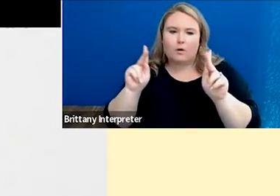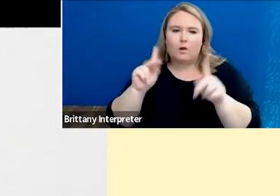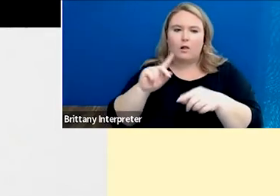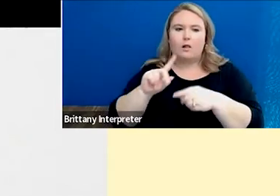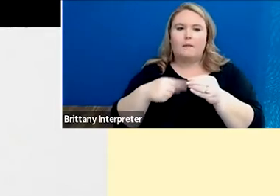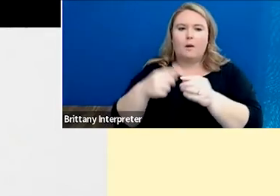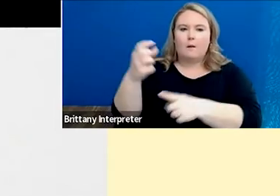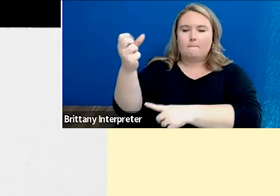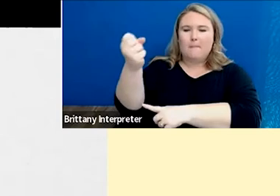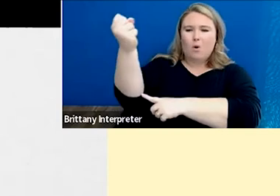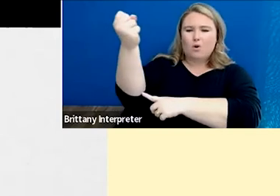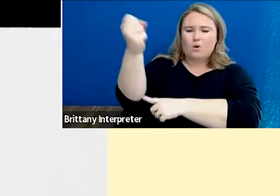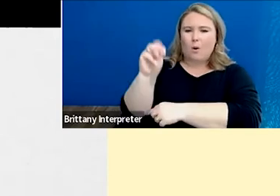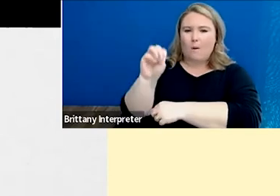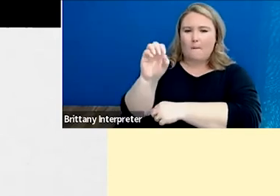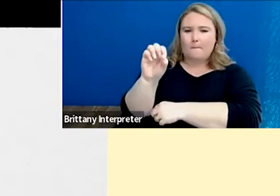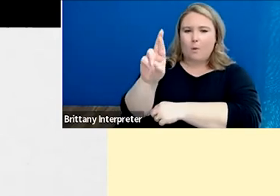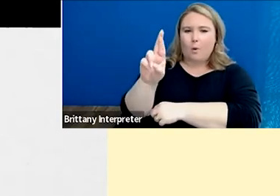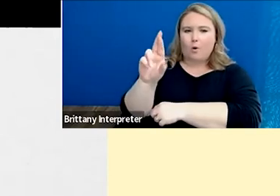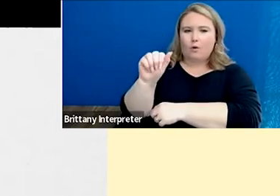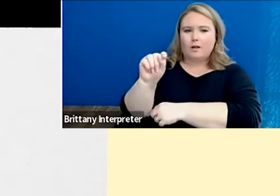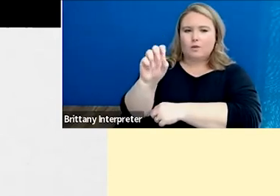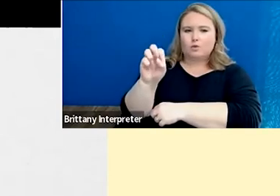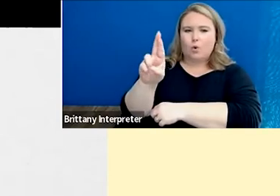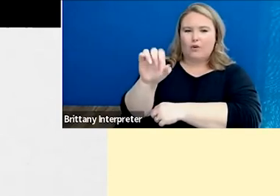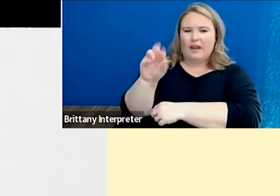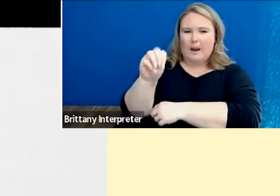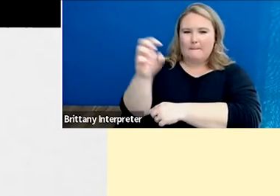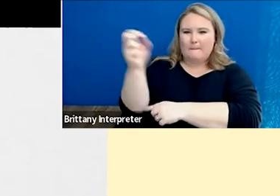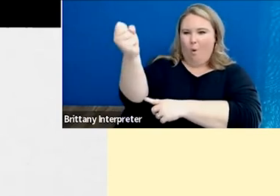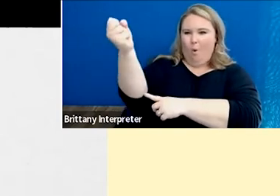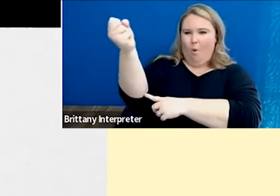And it's very important for us to understand those moratoriums never completely stopped